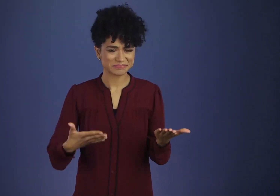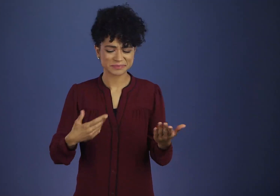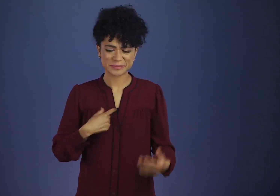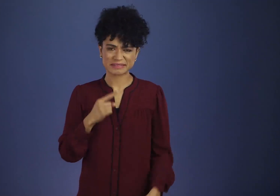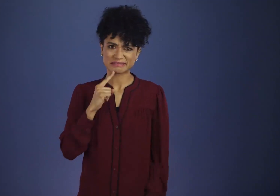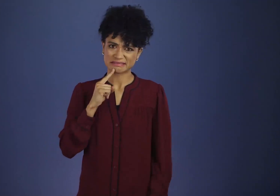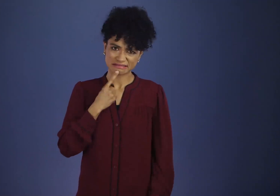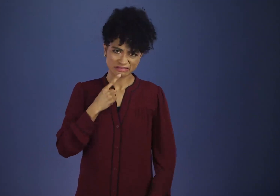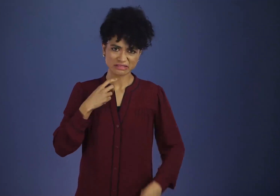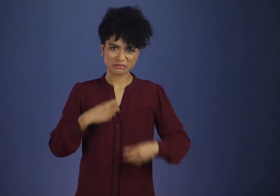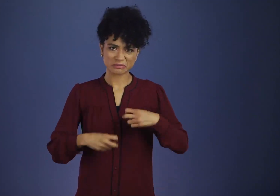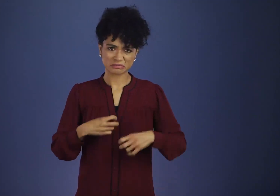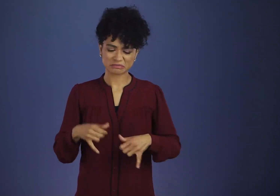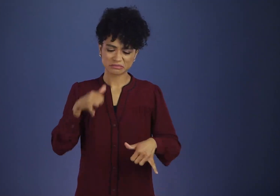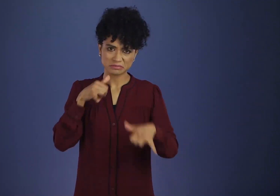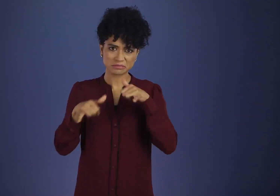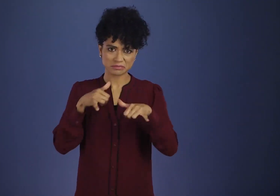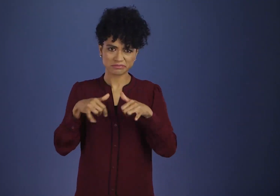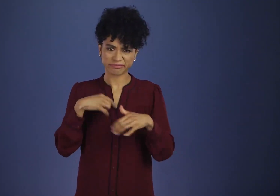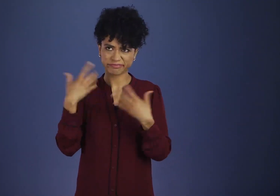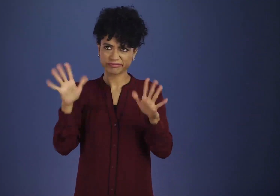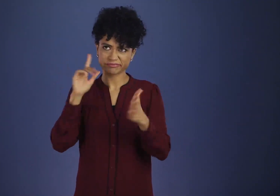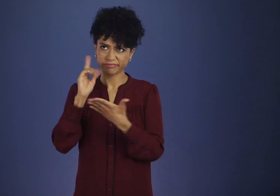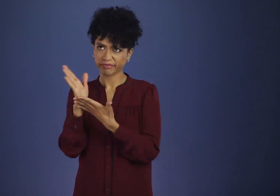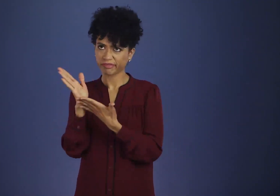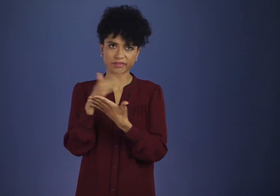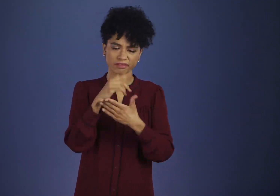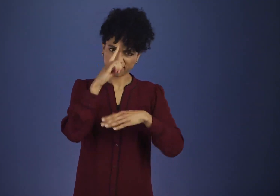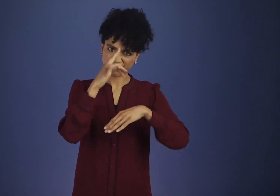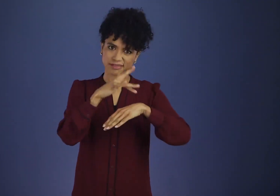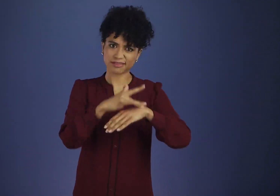It is truly awful to admit that, glass in hand,